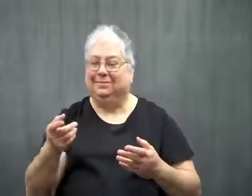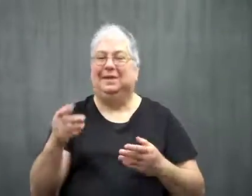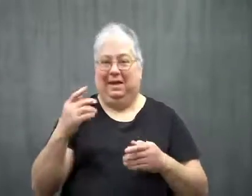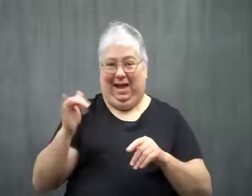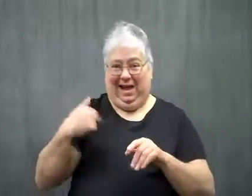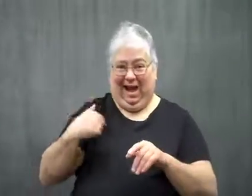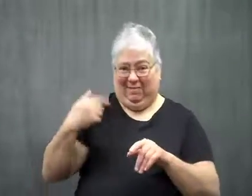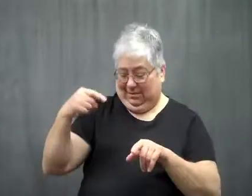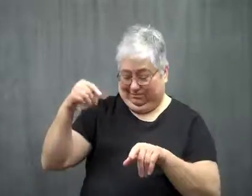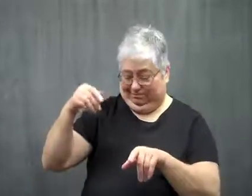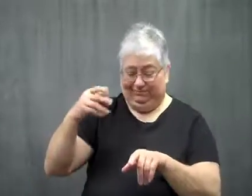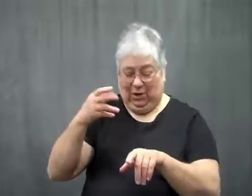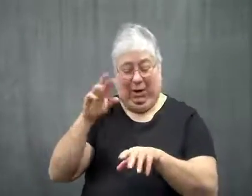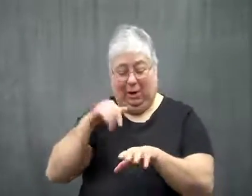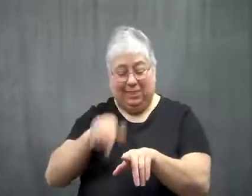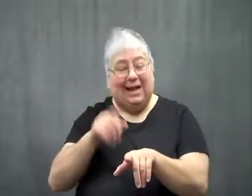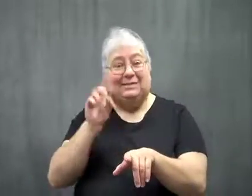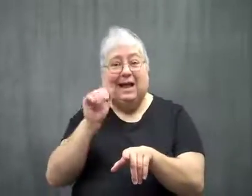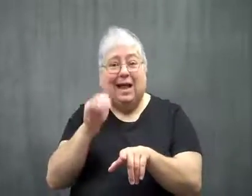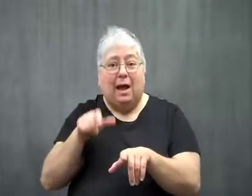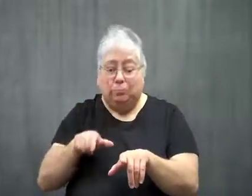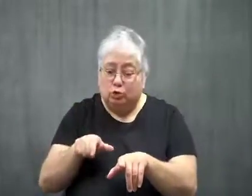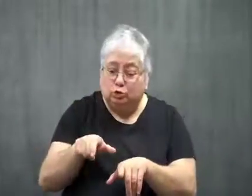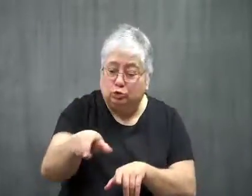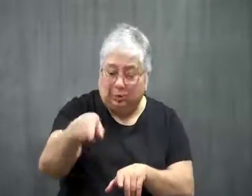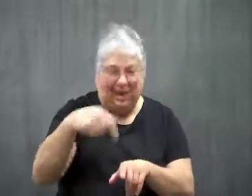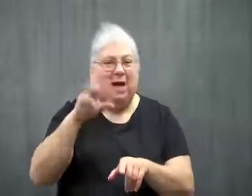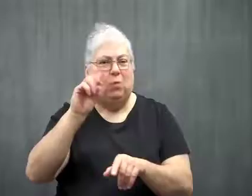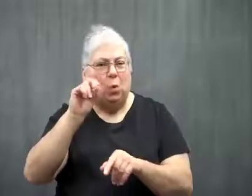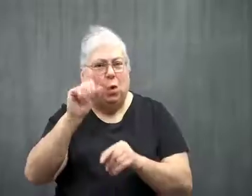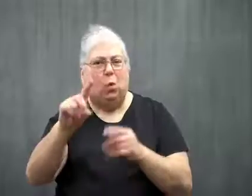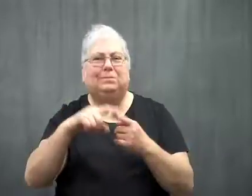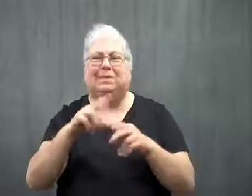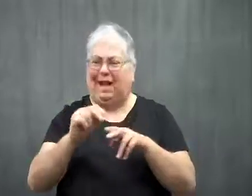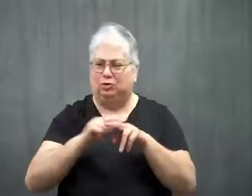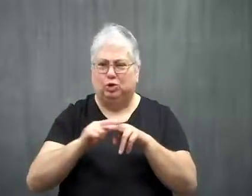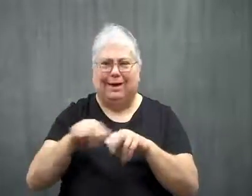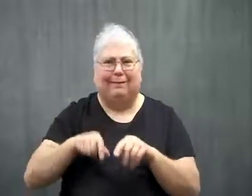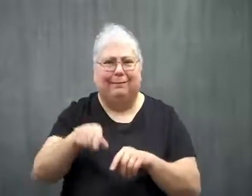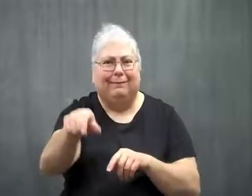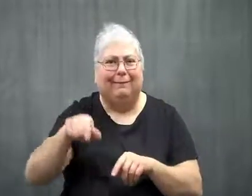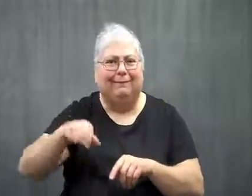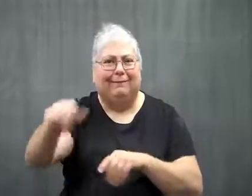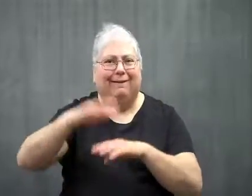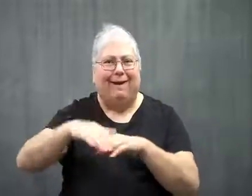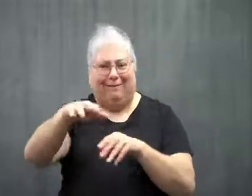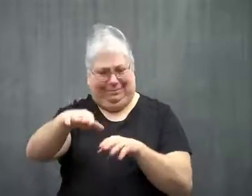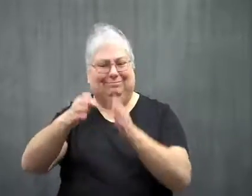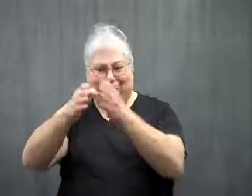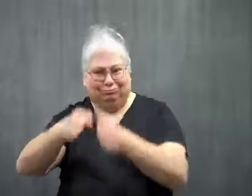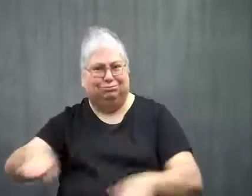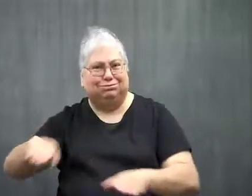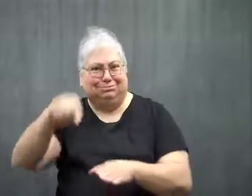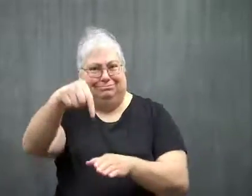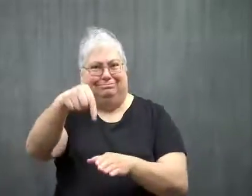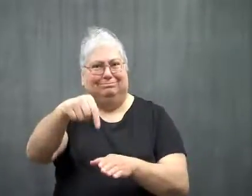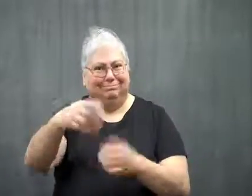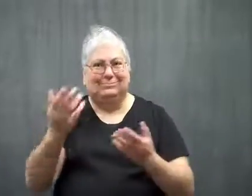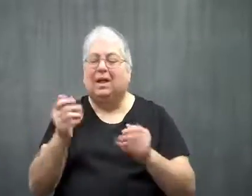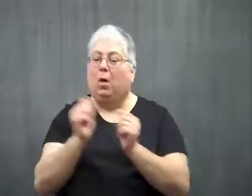There is a road and railroad tracks on the top of the dam.